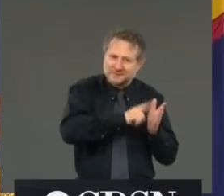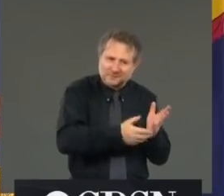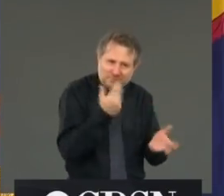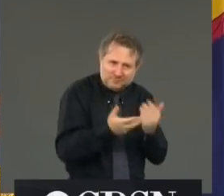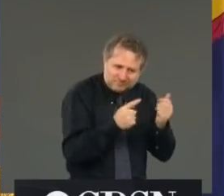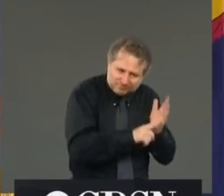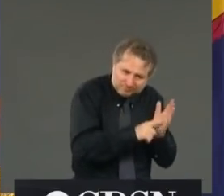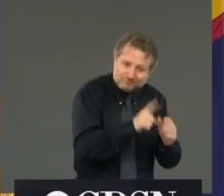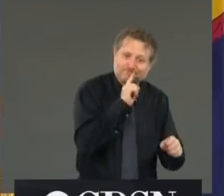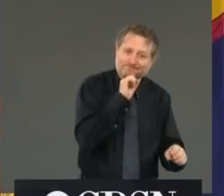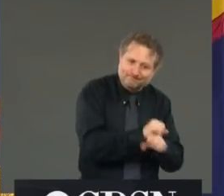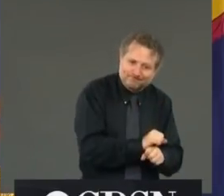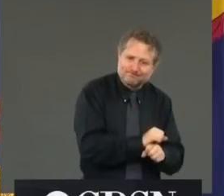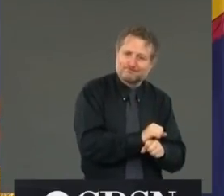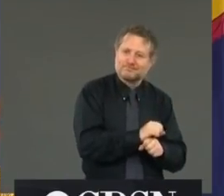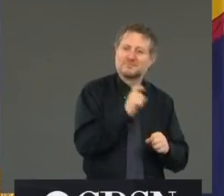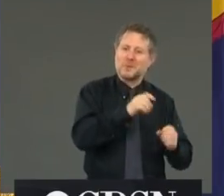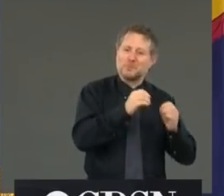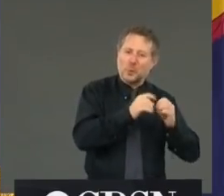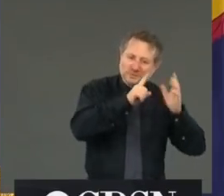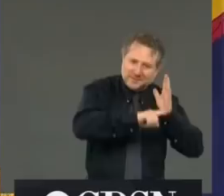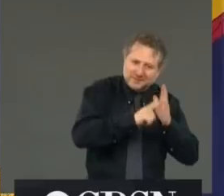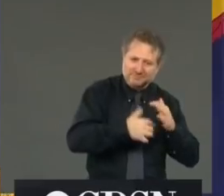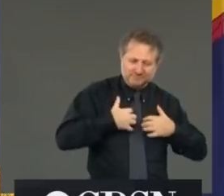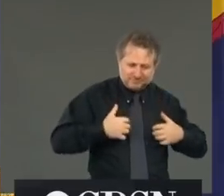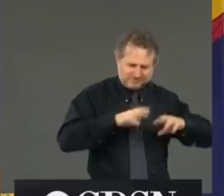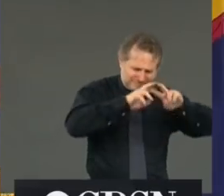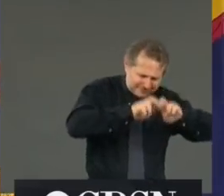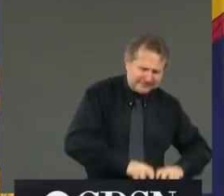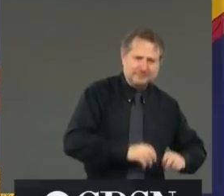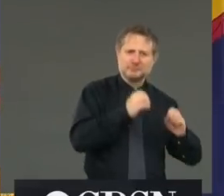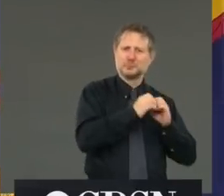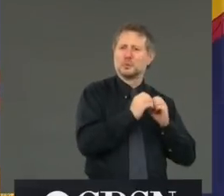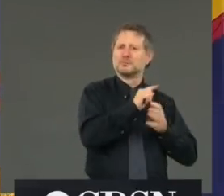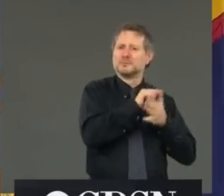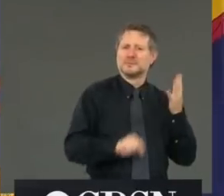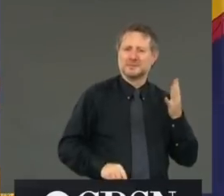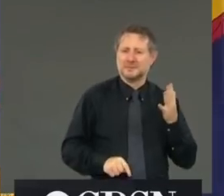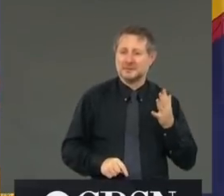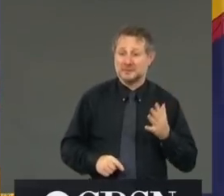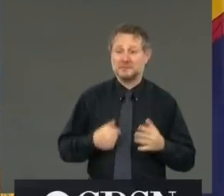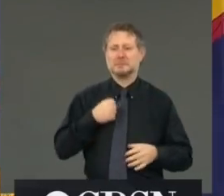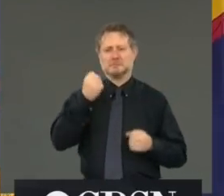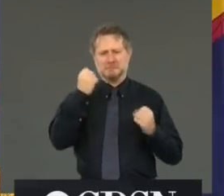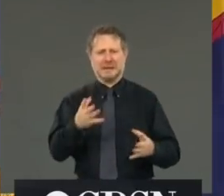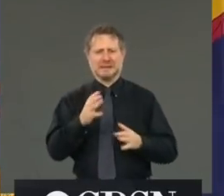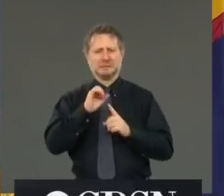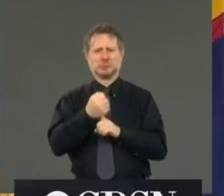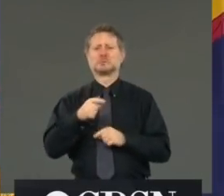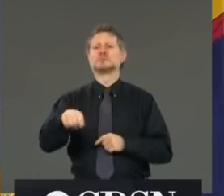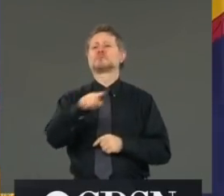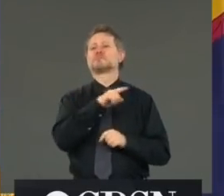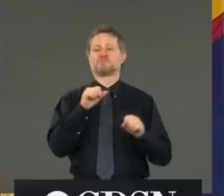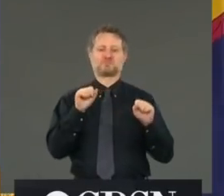I ASKED HOW MANY DEATHS DO YOU HAVE FROM CORONAVIRUS. PROBABLE IS DIFFERENT THAN CONFIRMED. PROBABLE IS PROBABLE, BUT I HAVE TO CHECK.